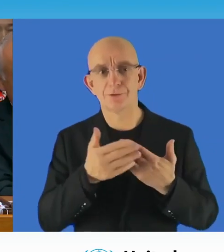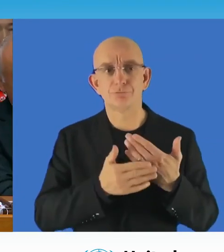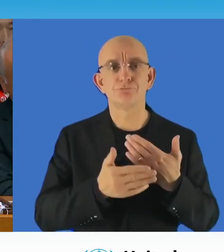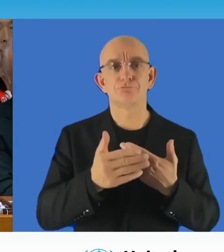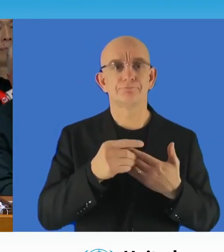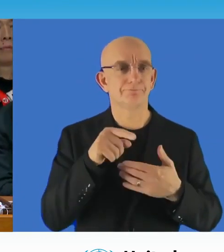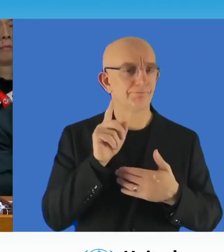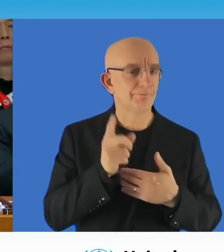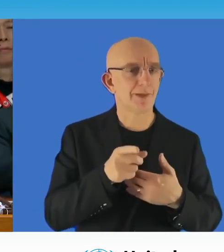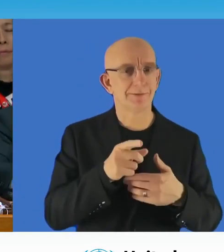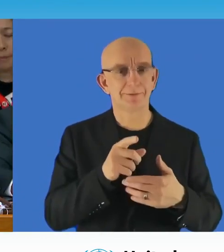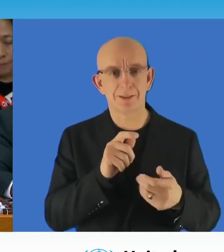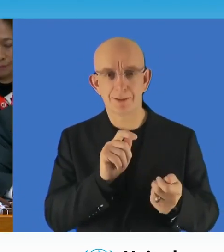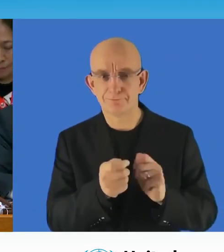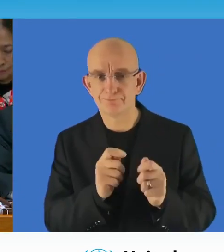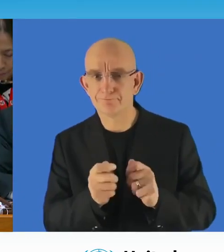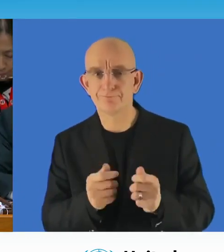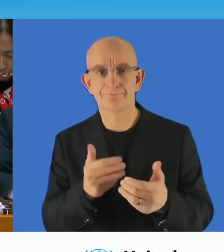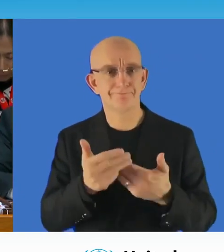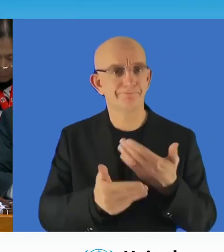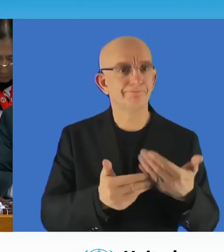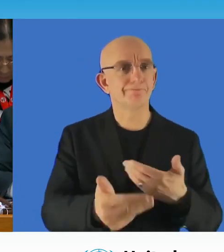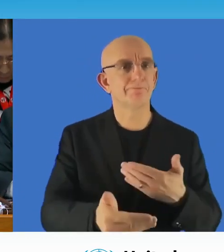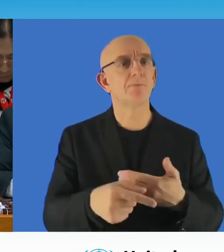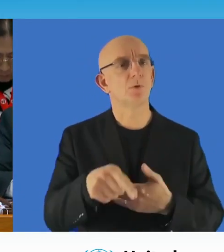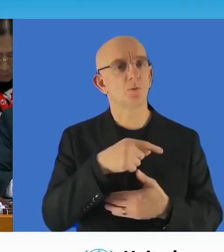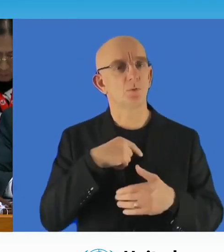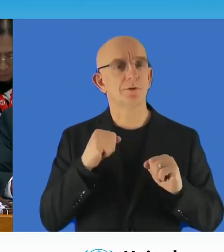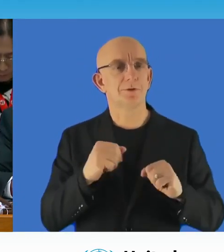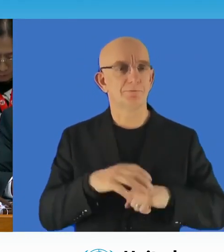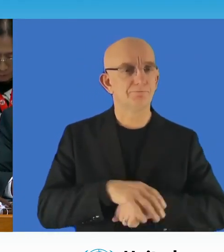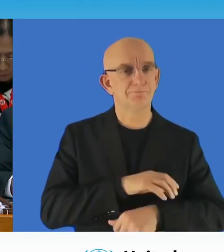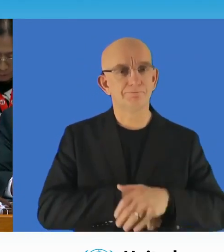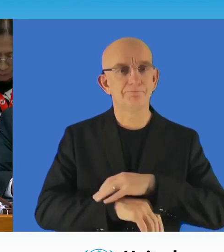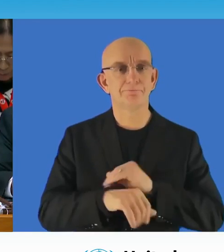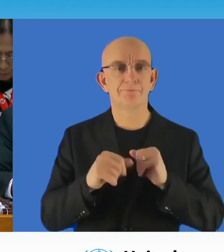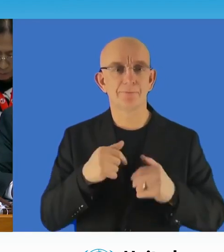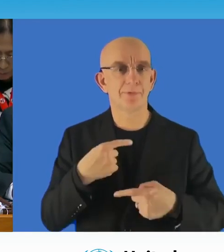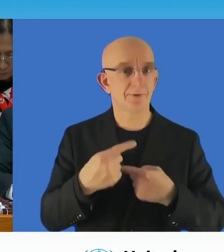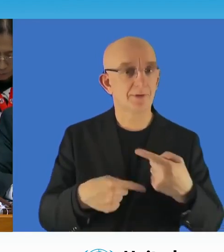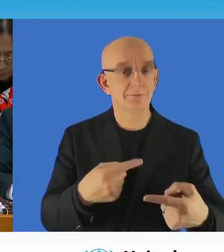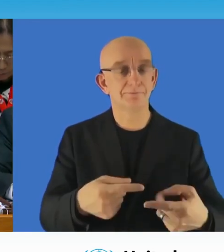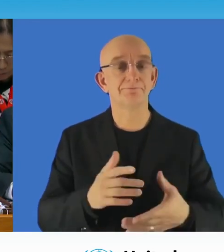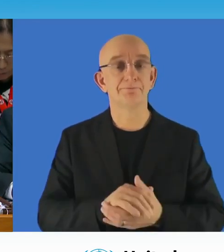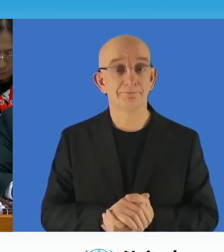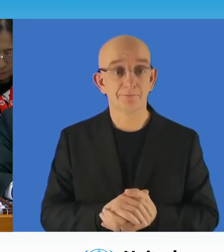at this point I wish to acknowledge with sincere appreciation the trust shown to Greece by the wi